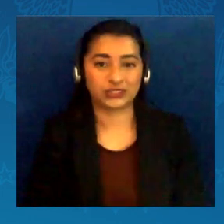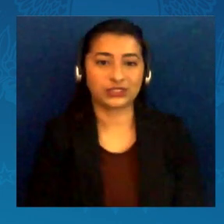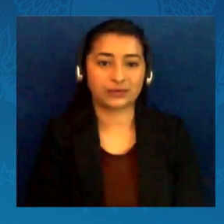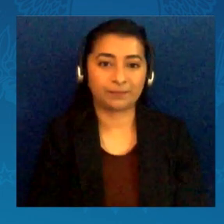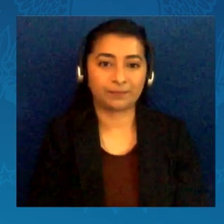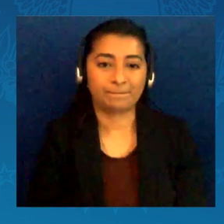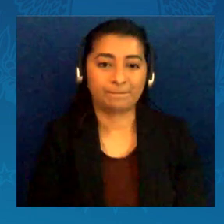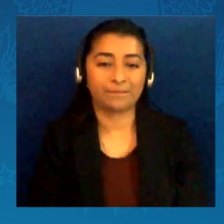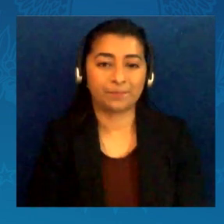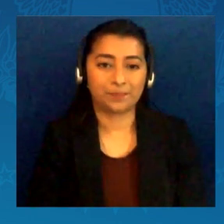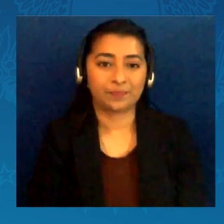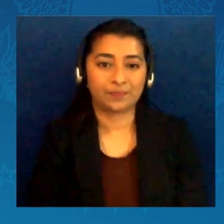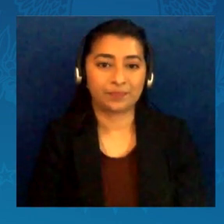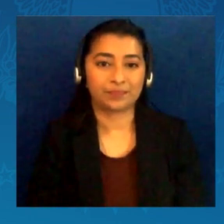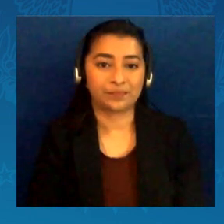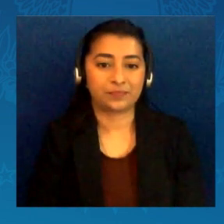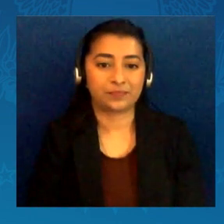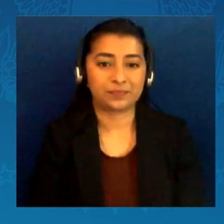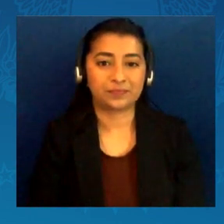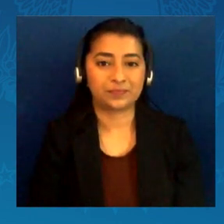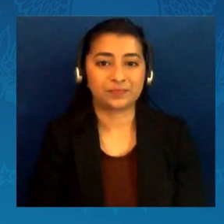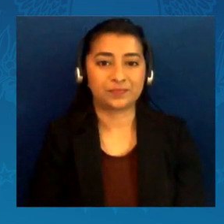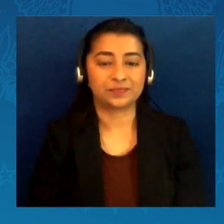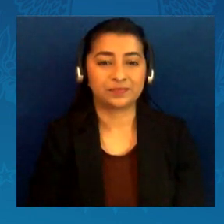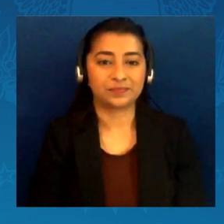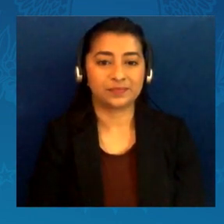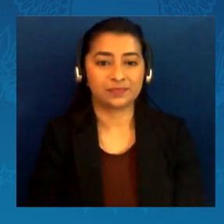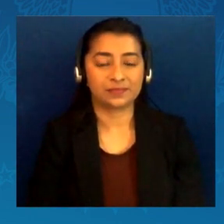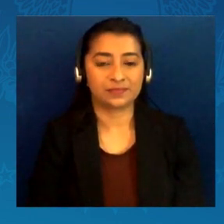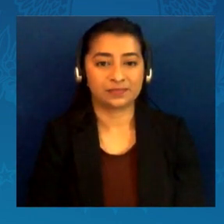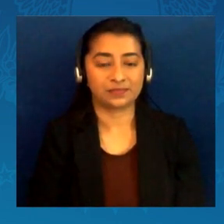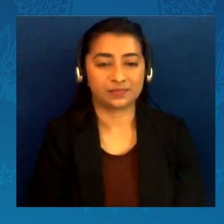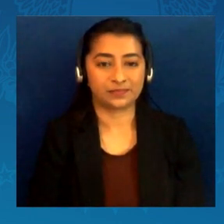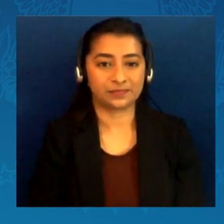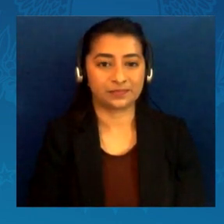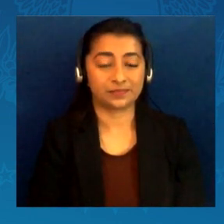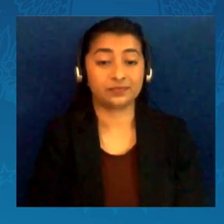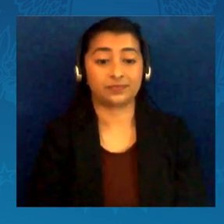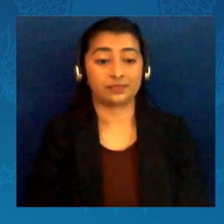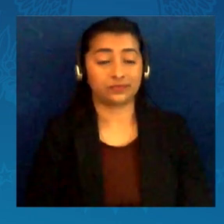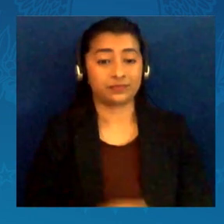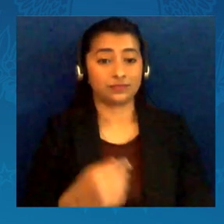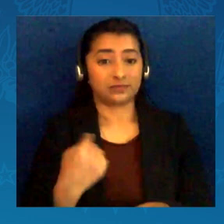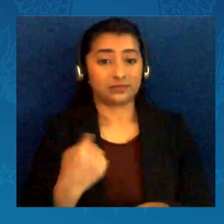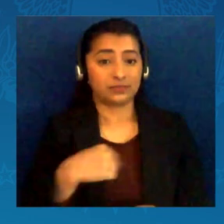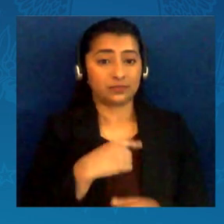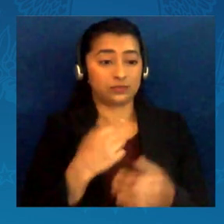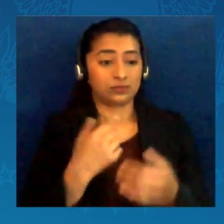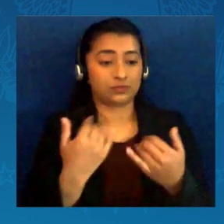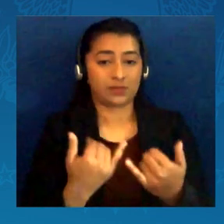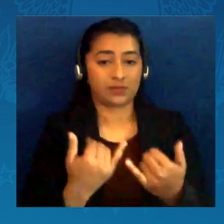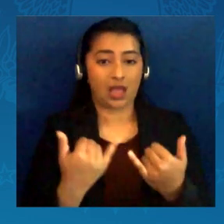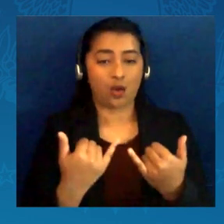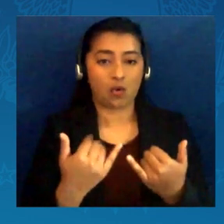Thankfully, we are I think at a moment where there's been almost a pardon the pun,